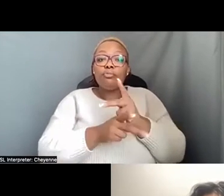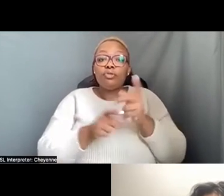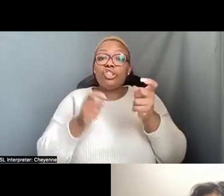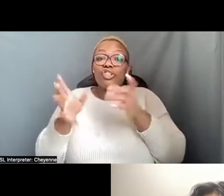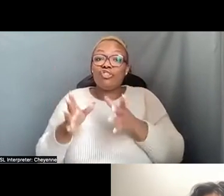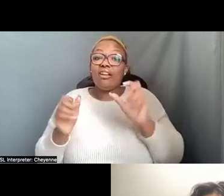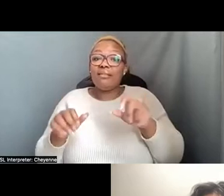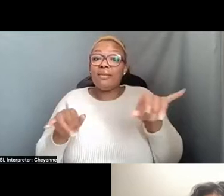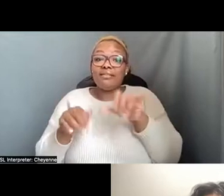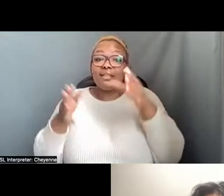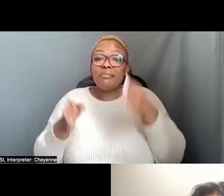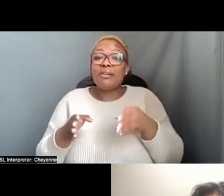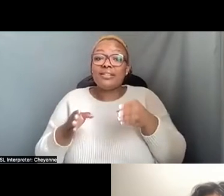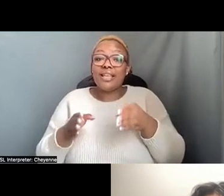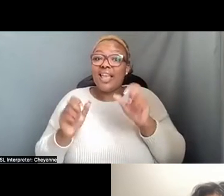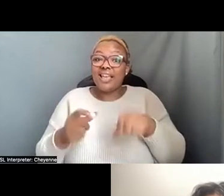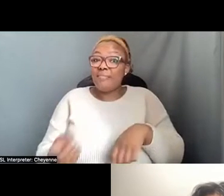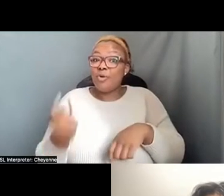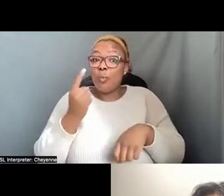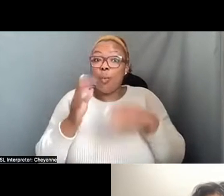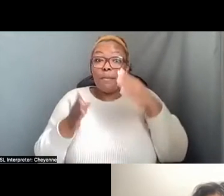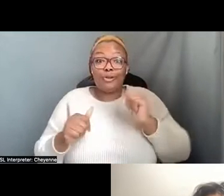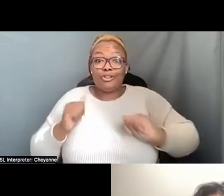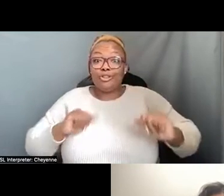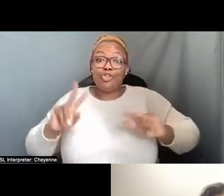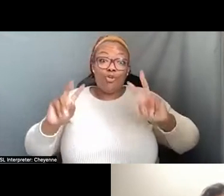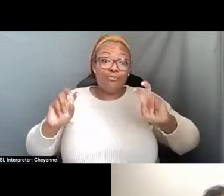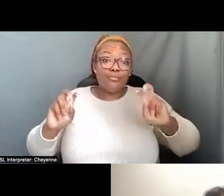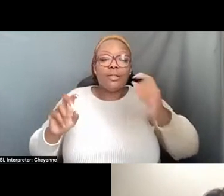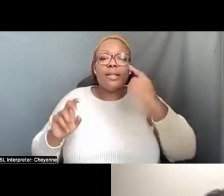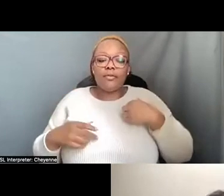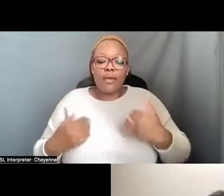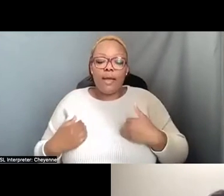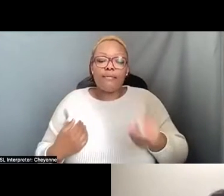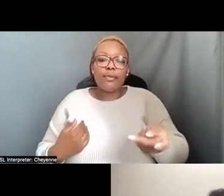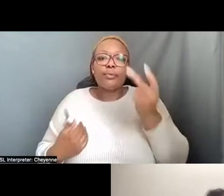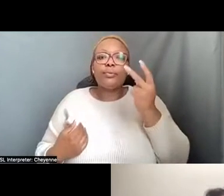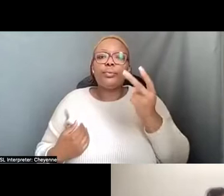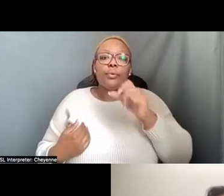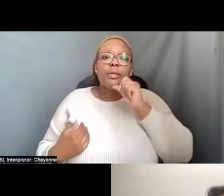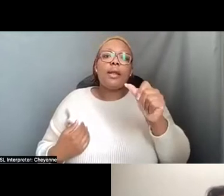It could be a one-person show if you have the two non-fiction feature length credit.